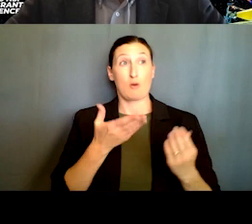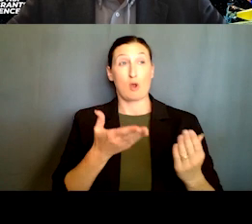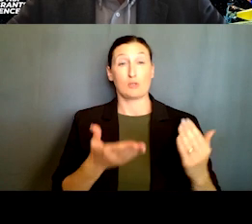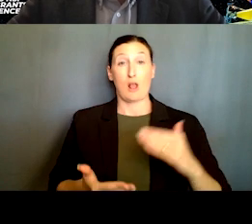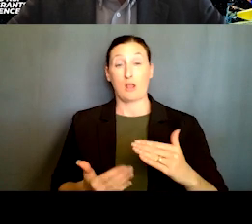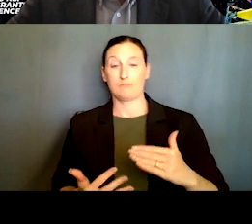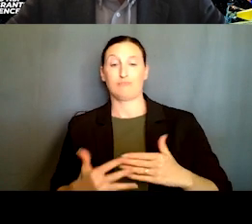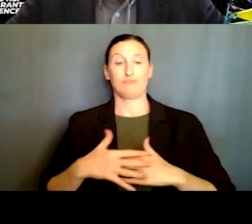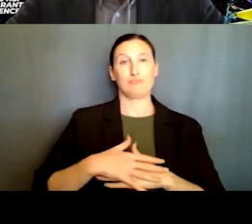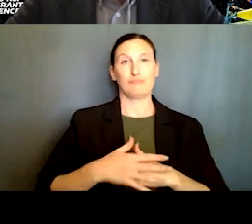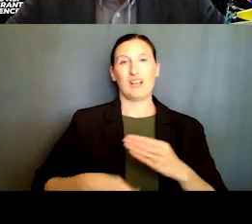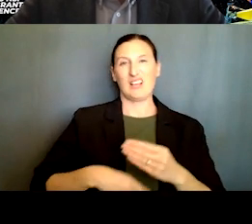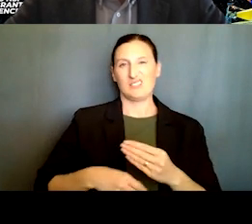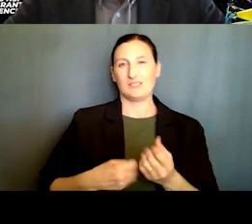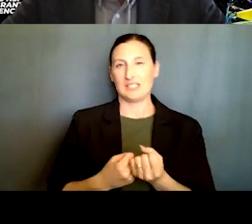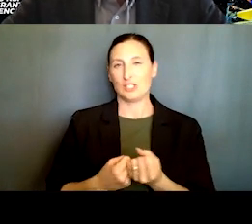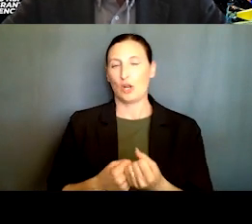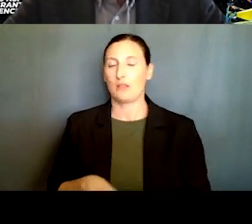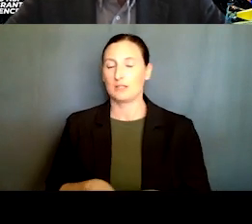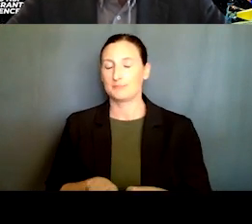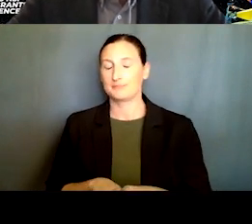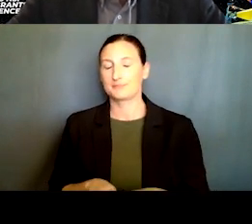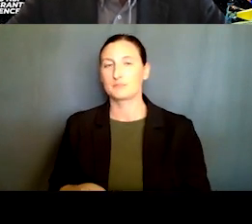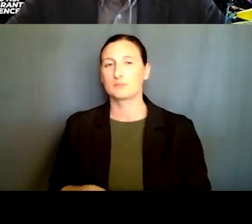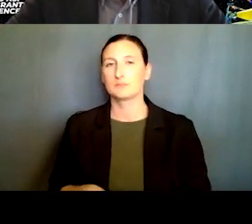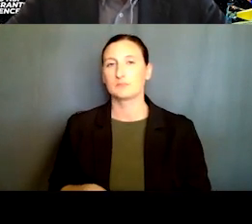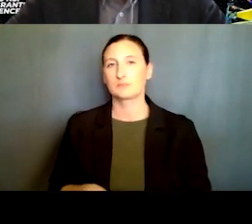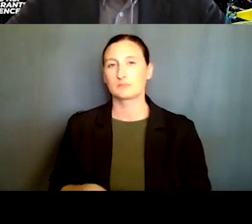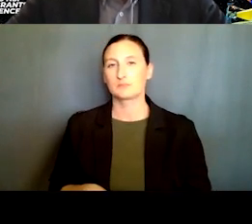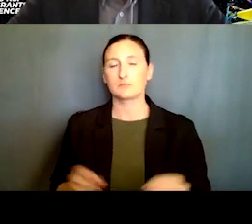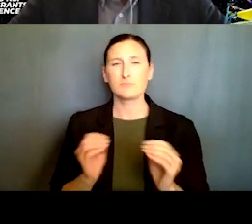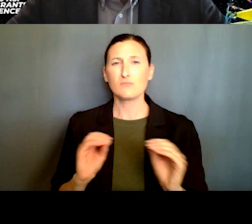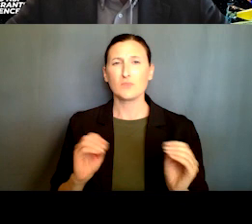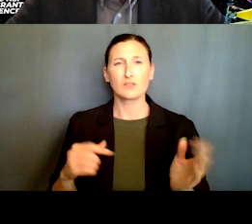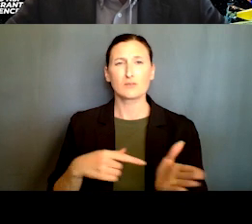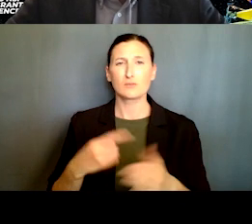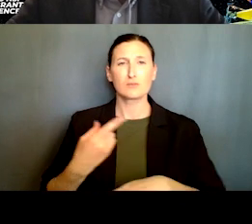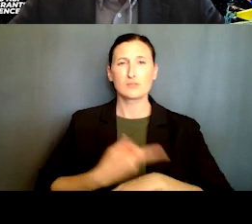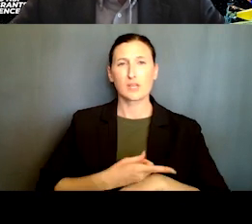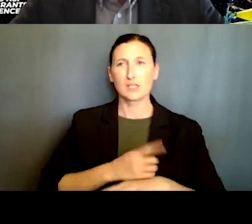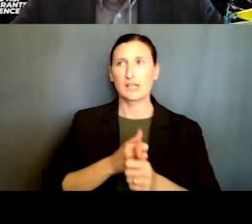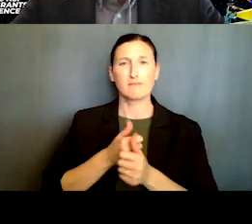that work at primarily undergraduate institutions. There's no deadlines, the deadlines go with whatever